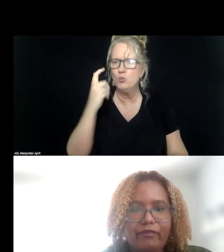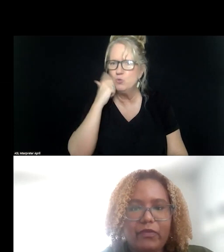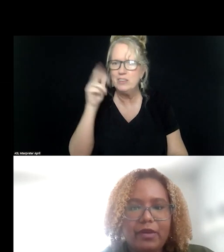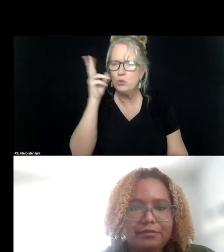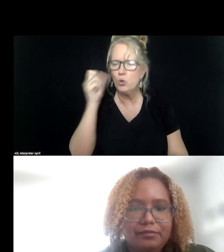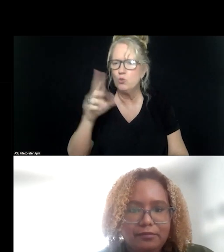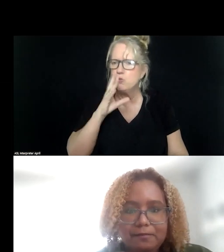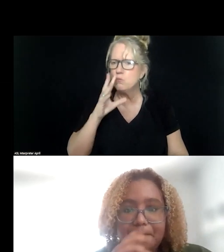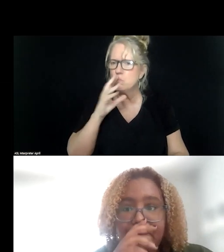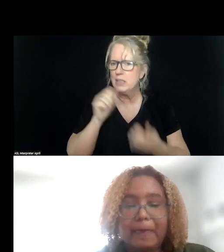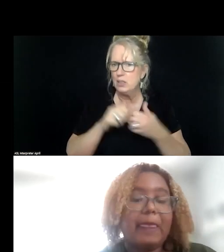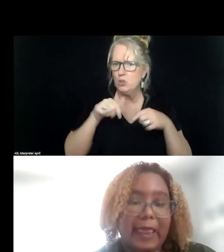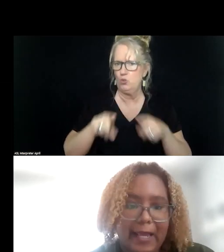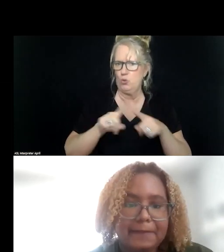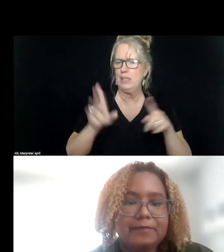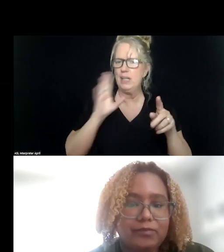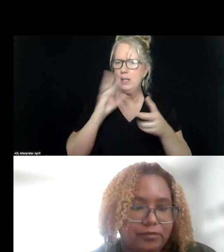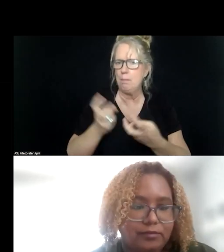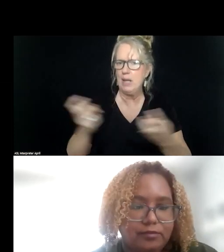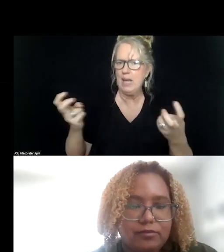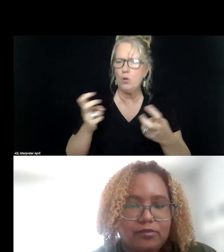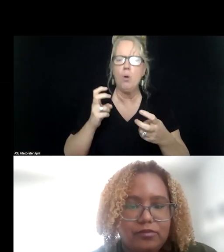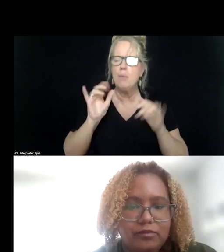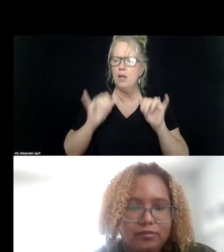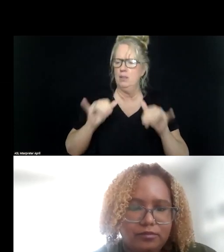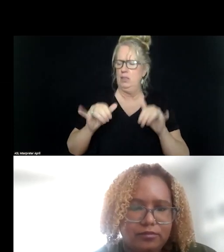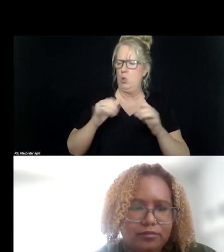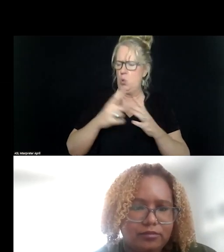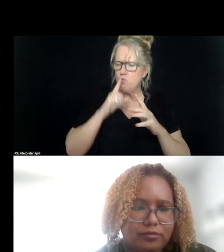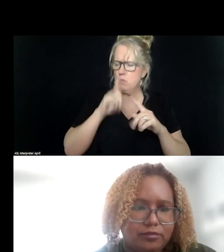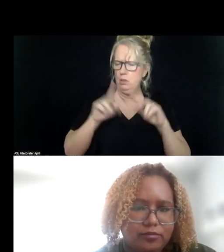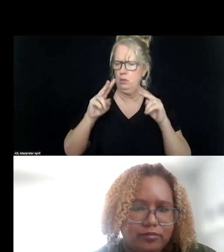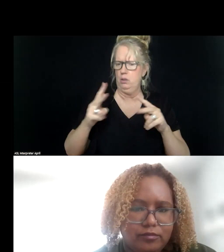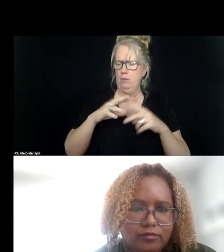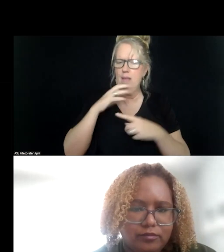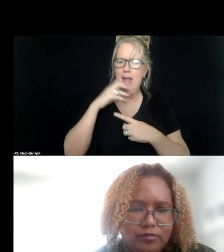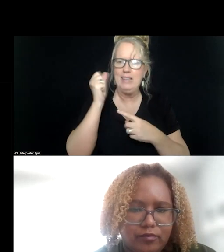IN A PANEL. WHAT STOOD OUT TO ME IS AGEISM RESULTS IN ALL KINDS OF